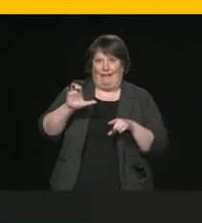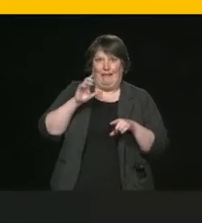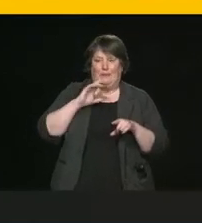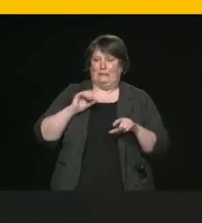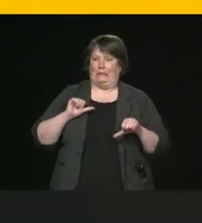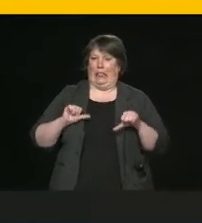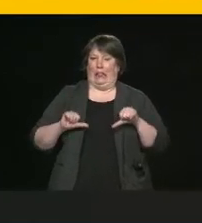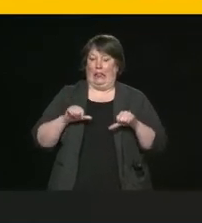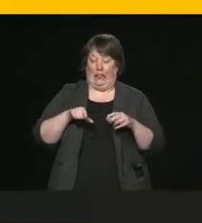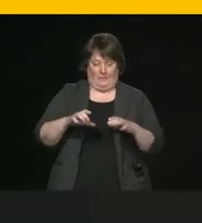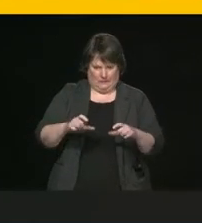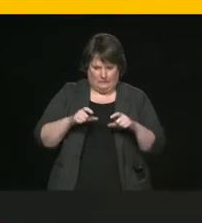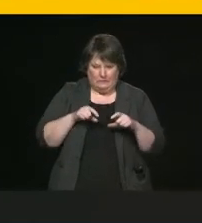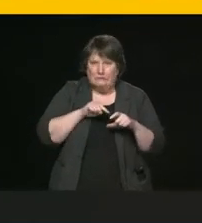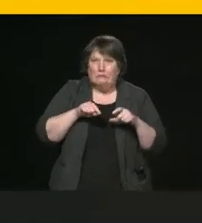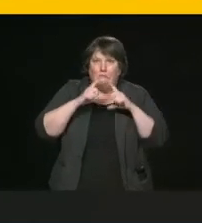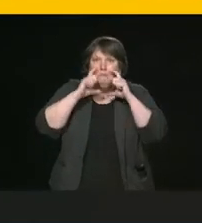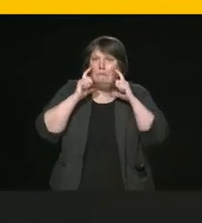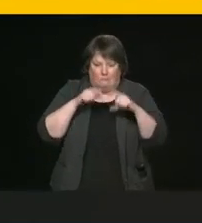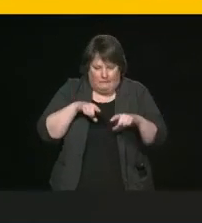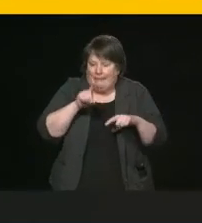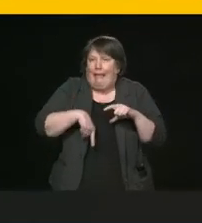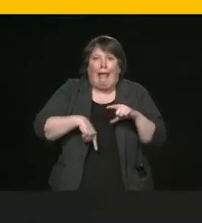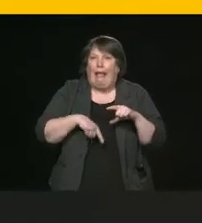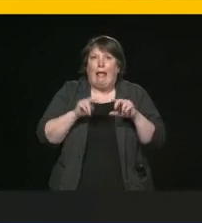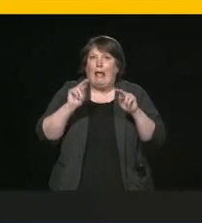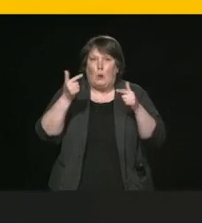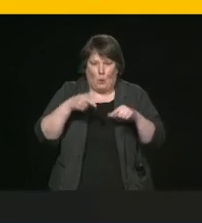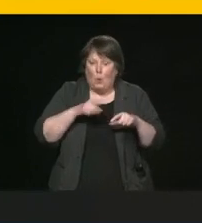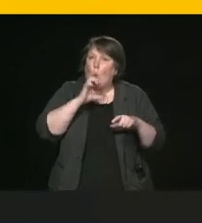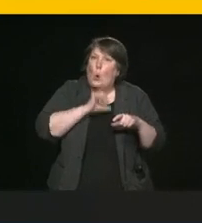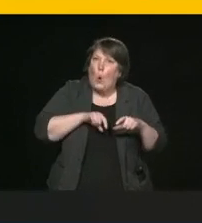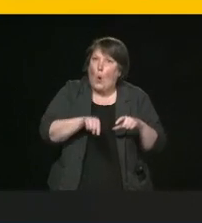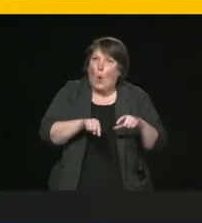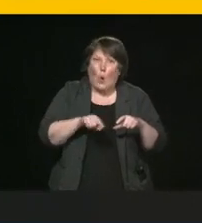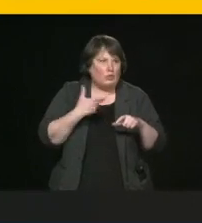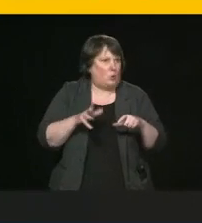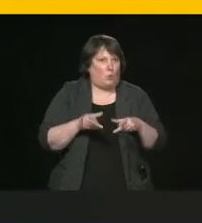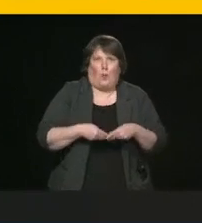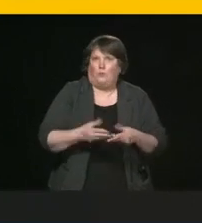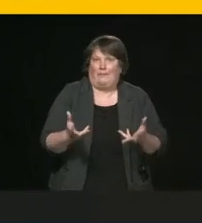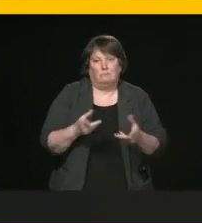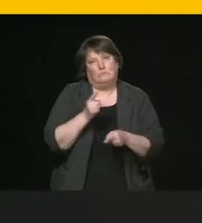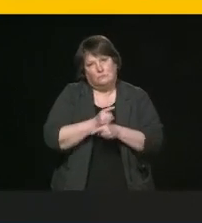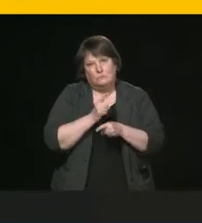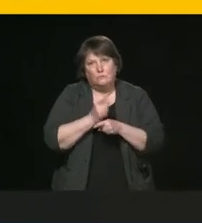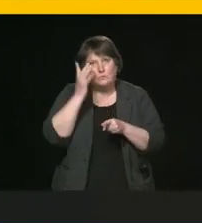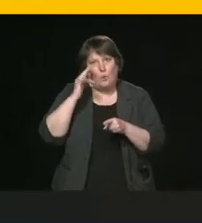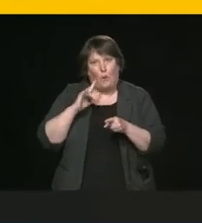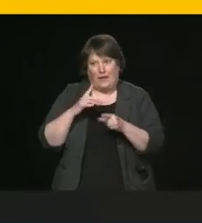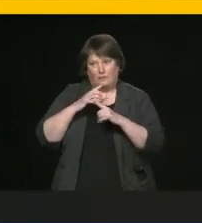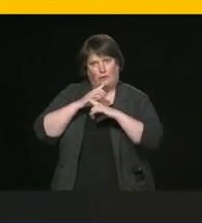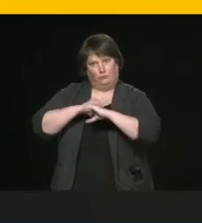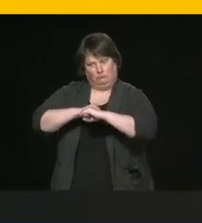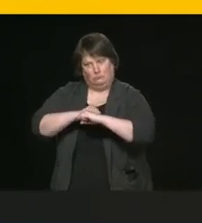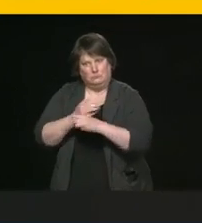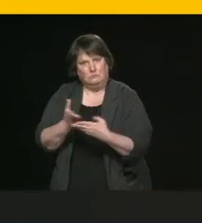OF PUBLIC HEALTH AGENCY OF CANADA TO DISTRIBUTE EQUIPMENT THAT HAS EXPIRED IN NORMAL